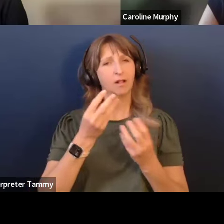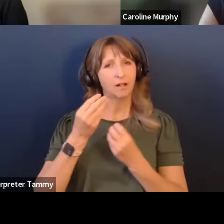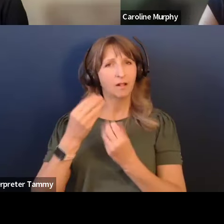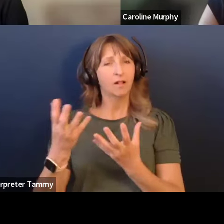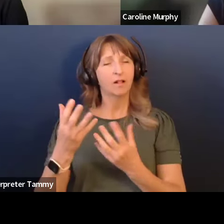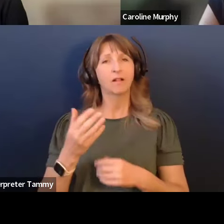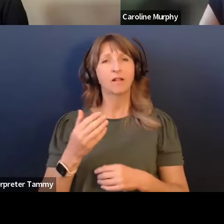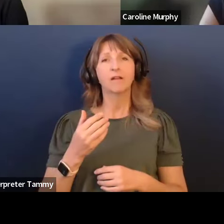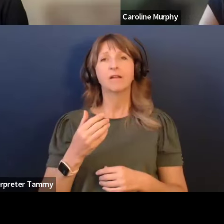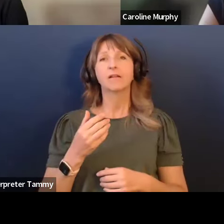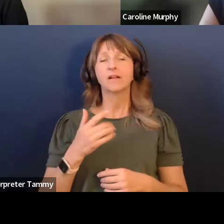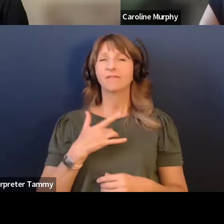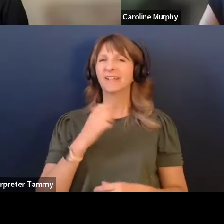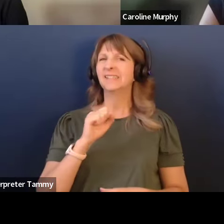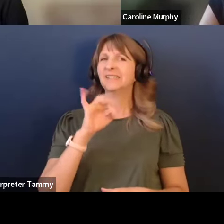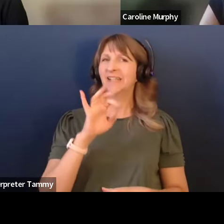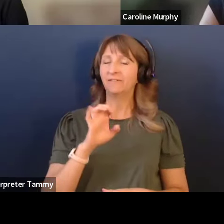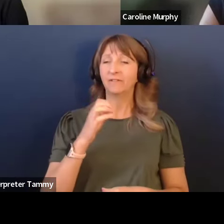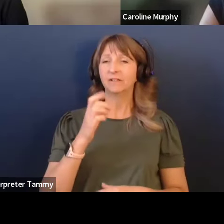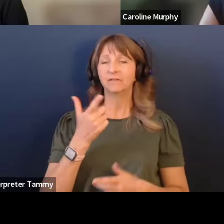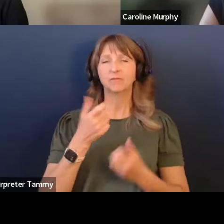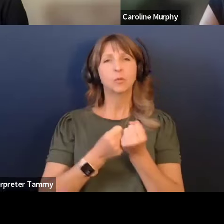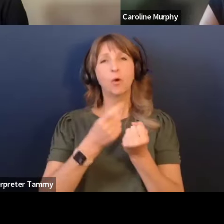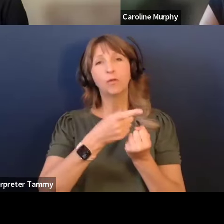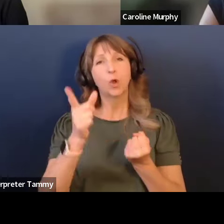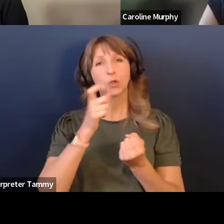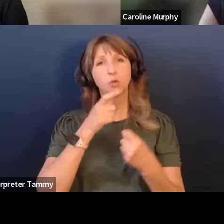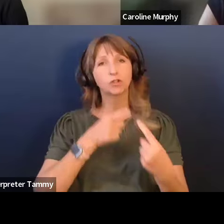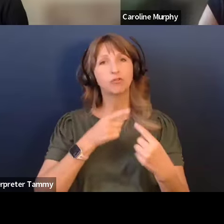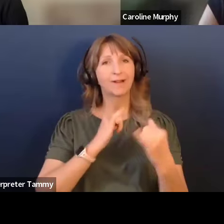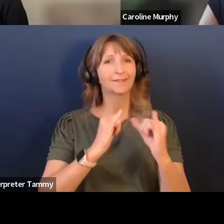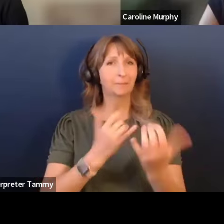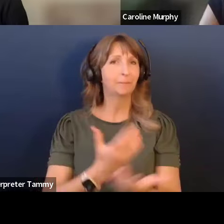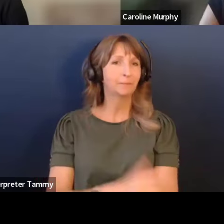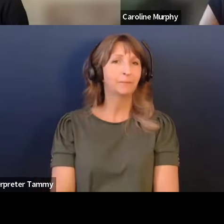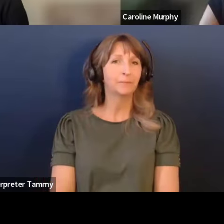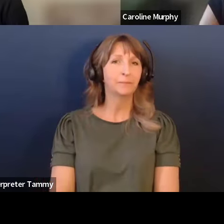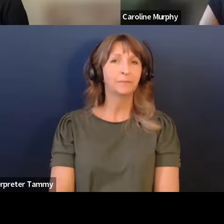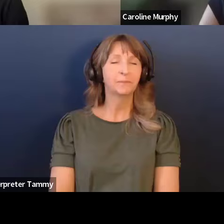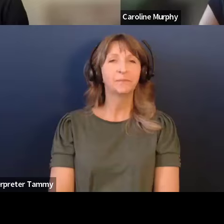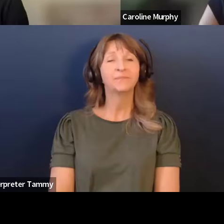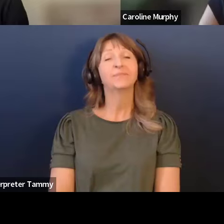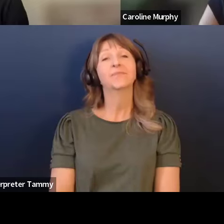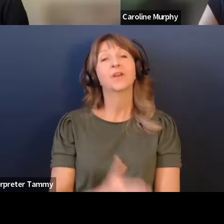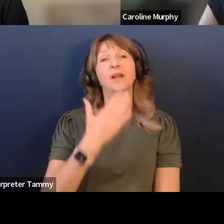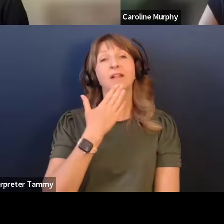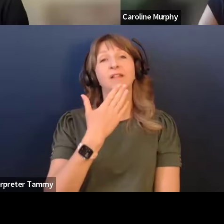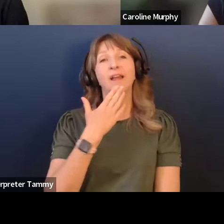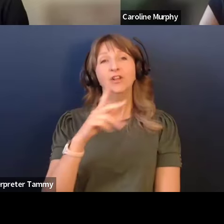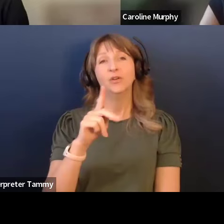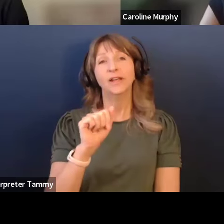with the same exact same things you are. >> Thanks so much Katelyn. Bringing your